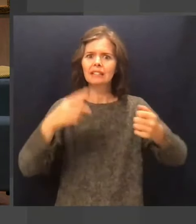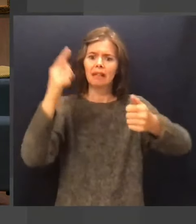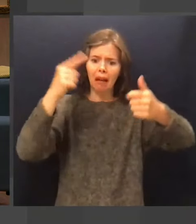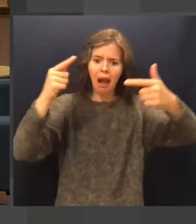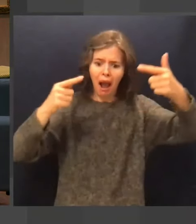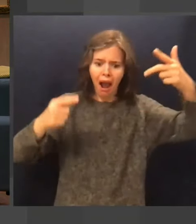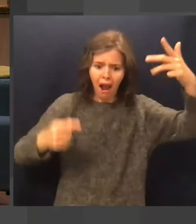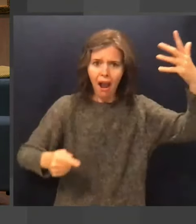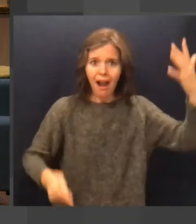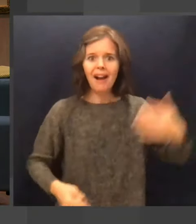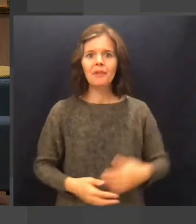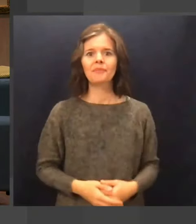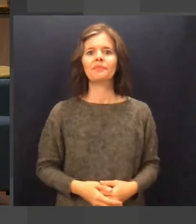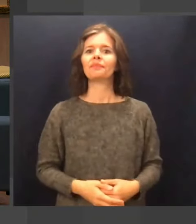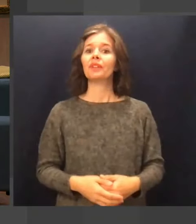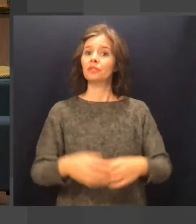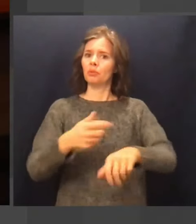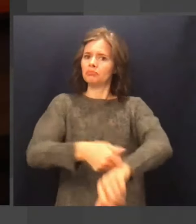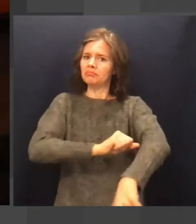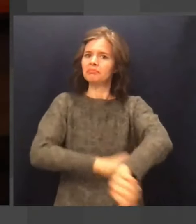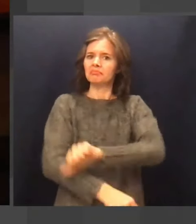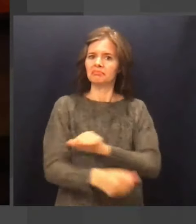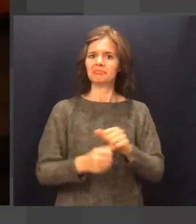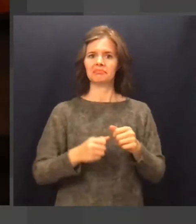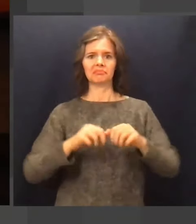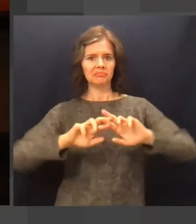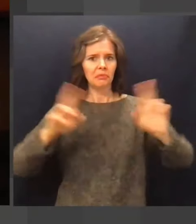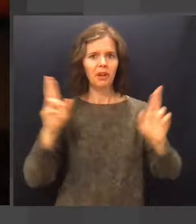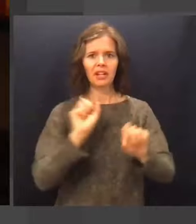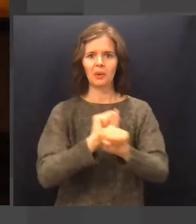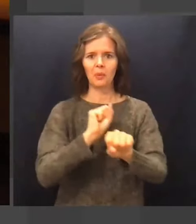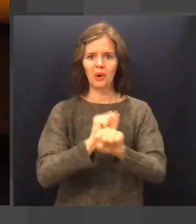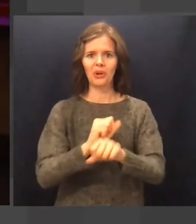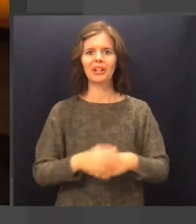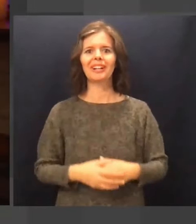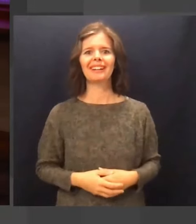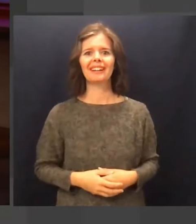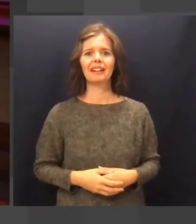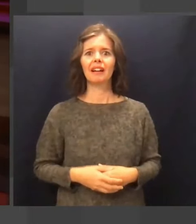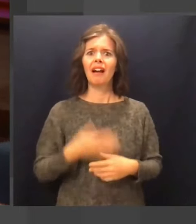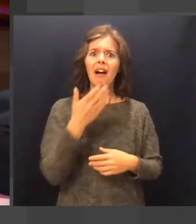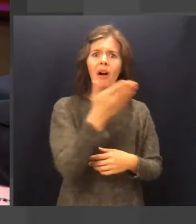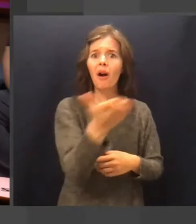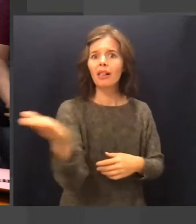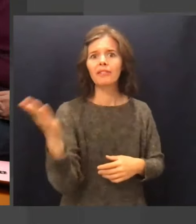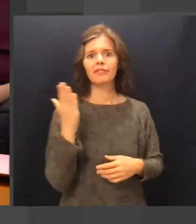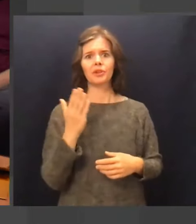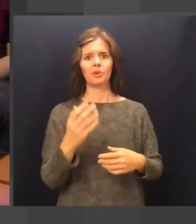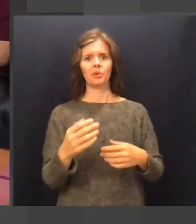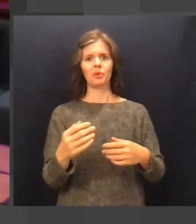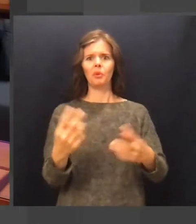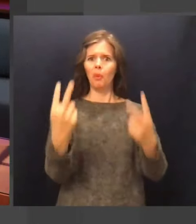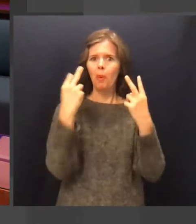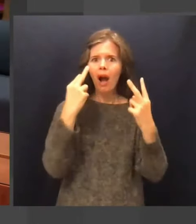THINGS SO I THINK WE NEED TO GET TO WORK ON ALL OF THE THINGS WE'VE SHOWN IN THE SHOW.